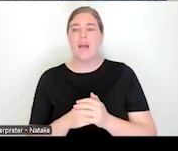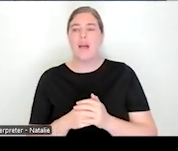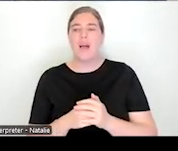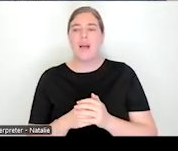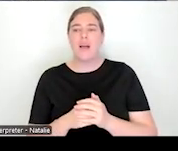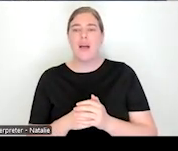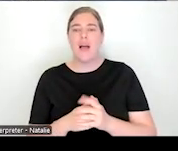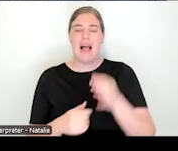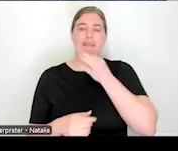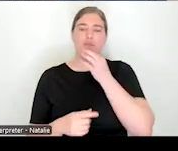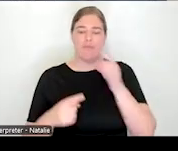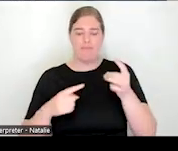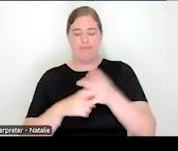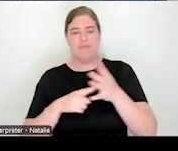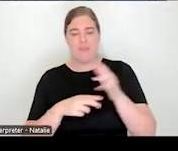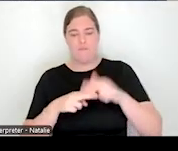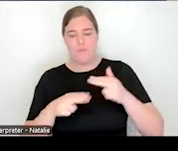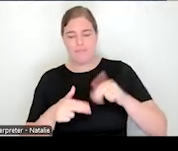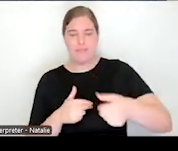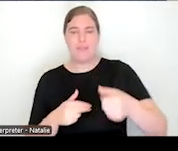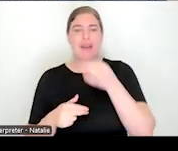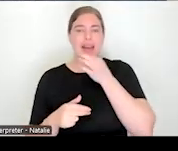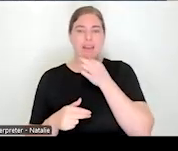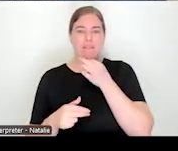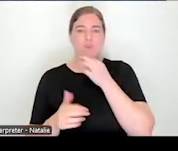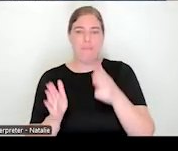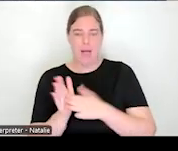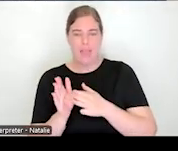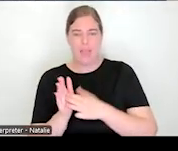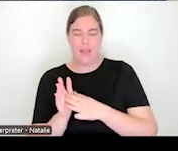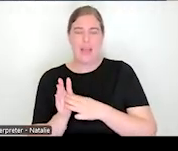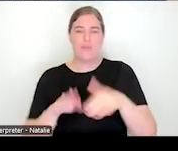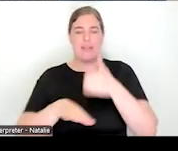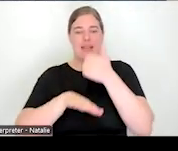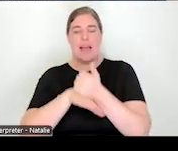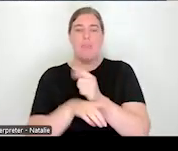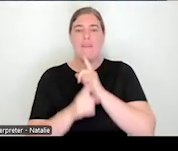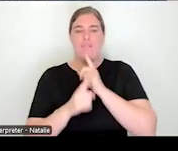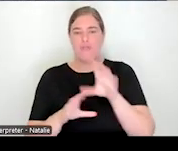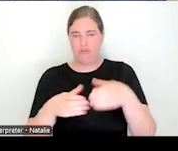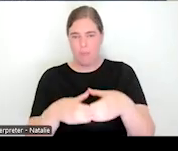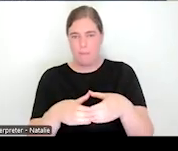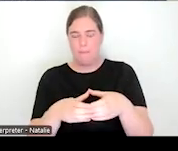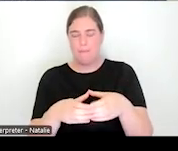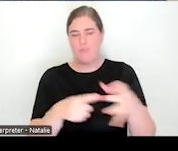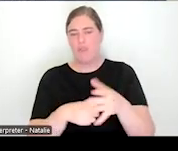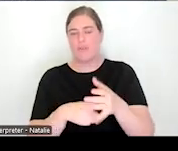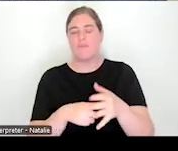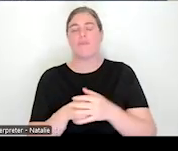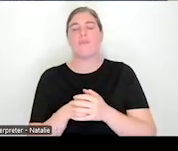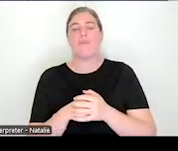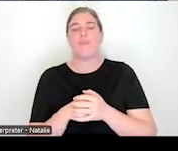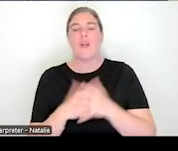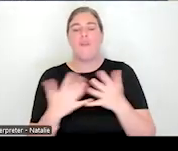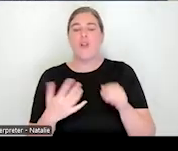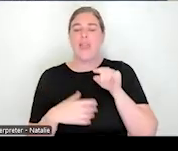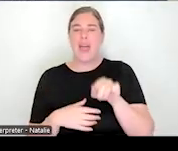few months is establishing the Implementation Advisory Group as they will need to be involved